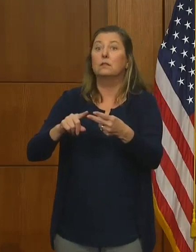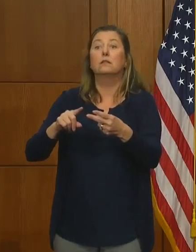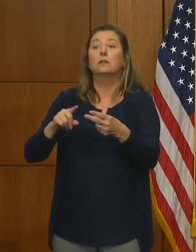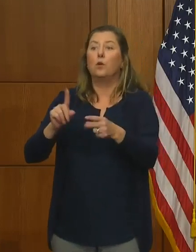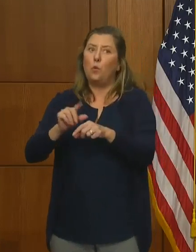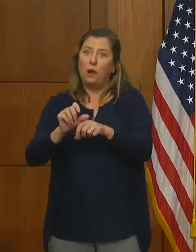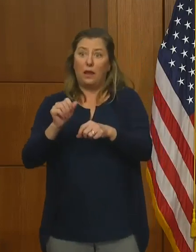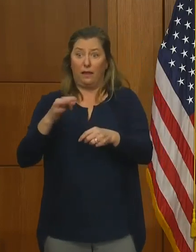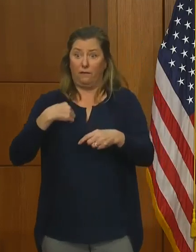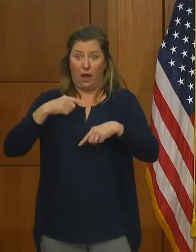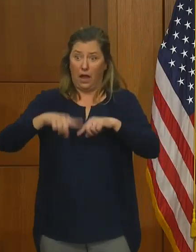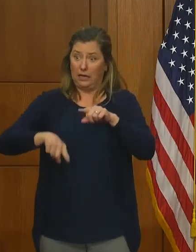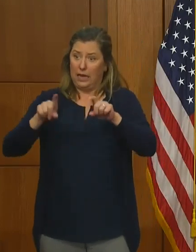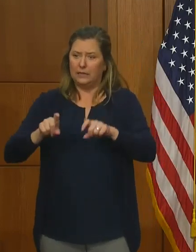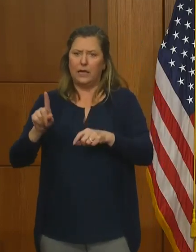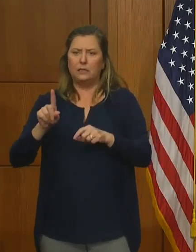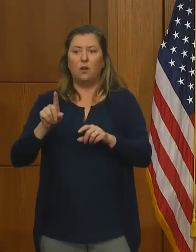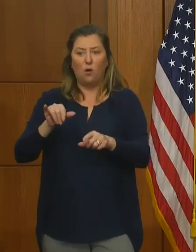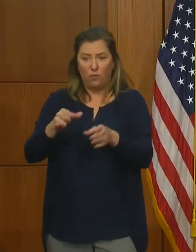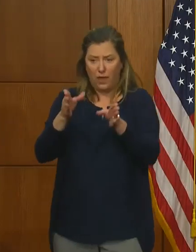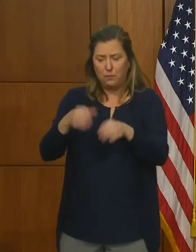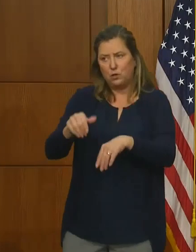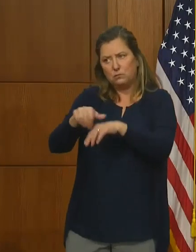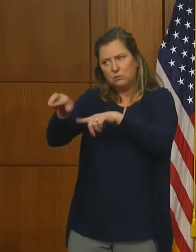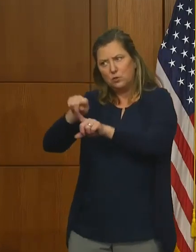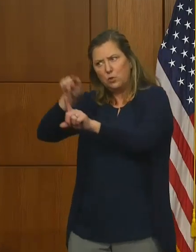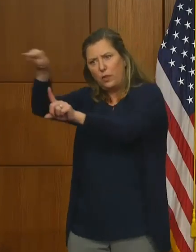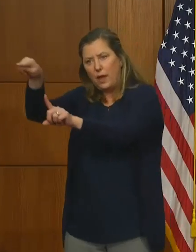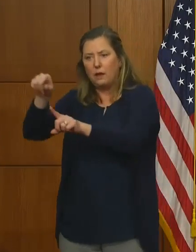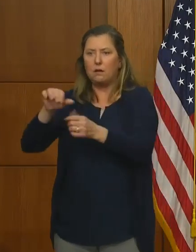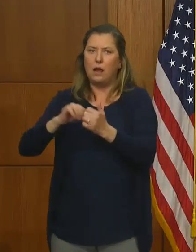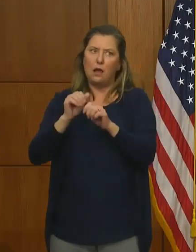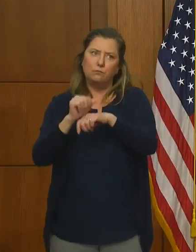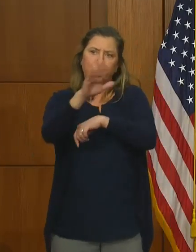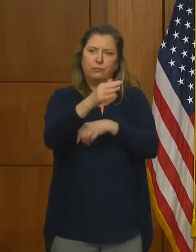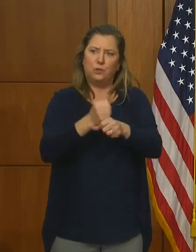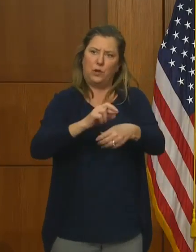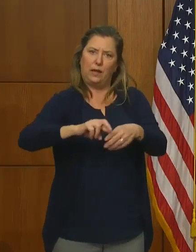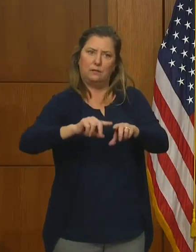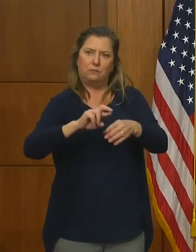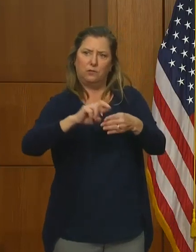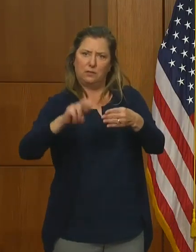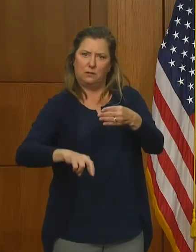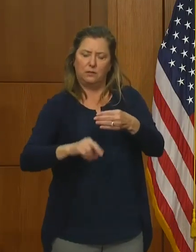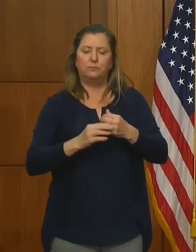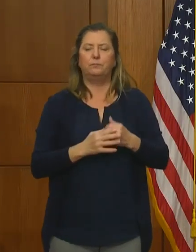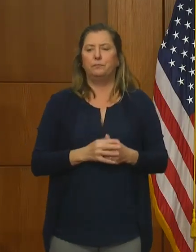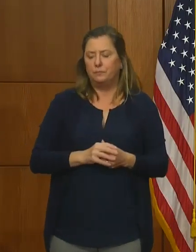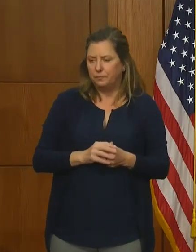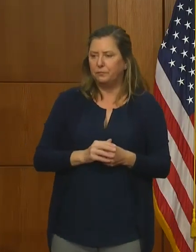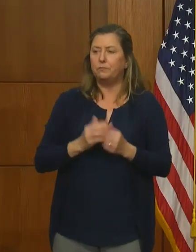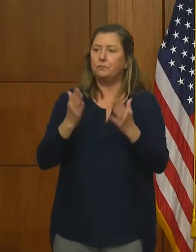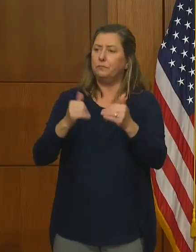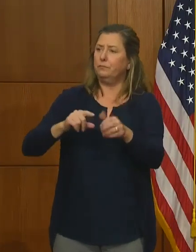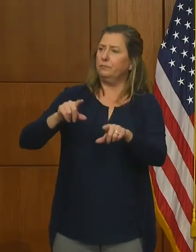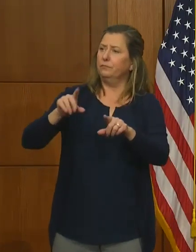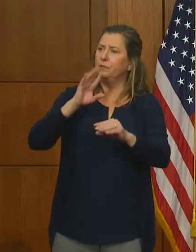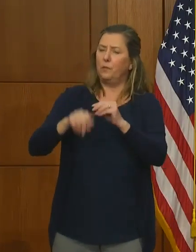SAFELY TEST. WHERE TO SEND TEST OUR IF YOU CANNOT TEST WHERE TO